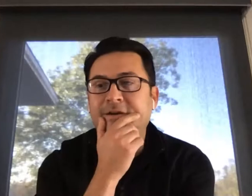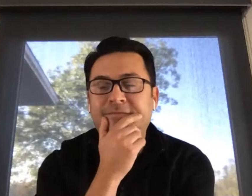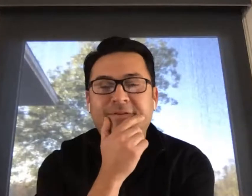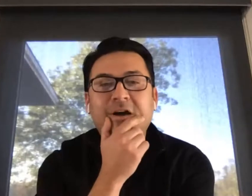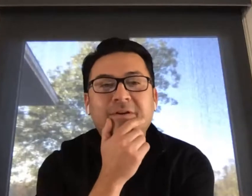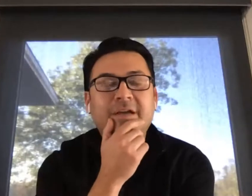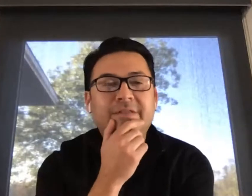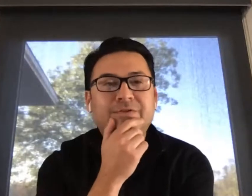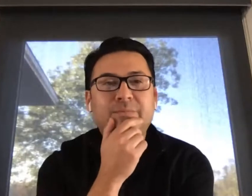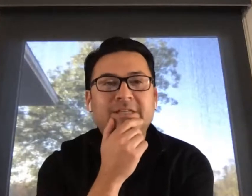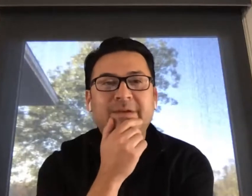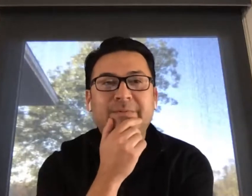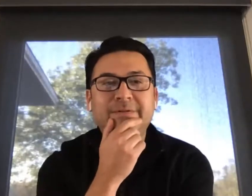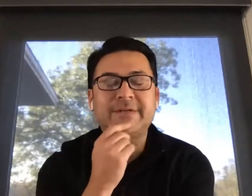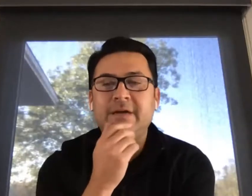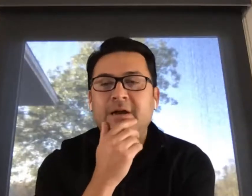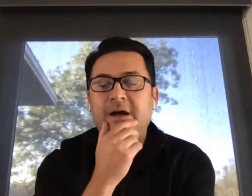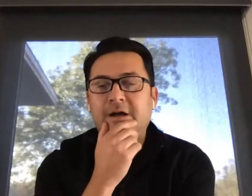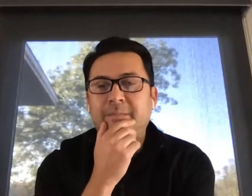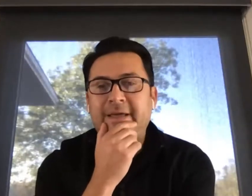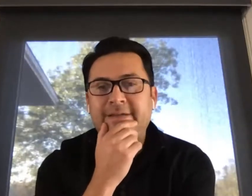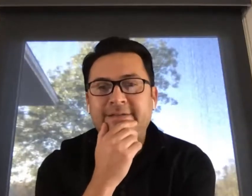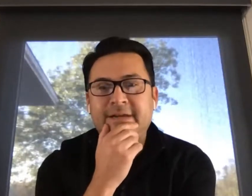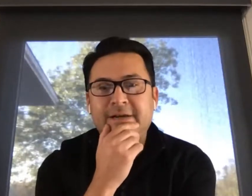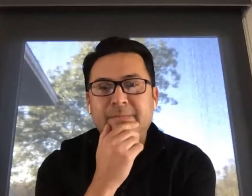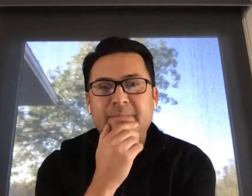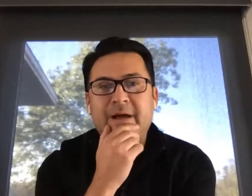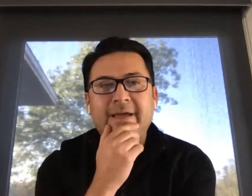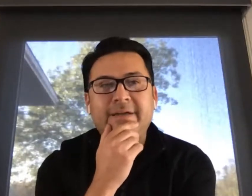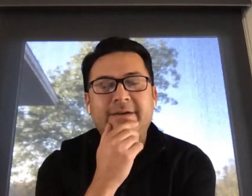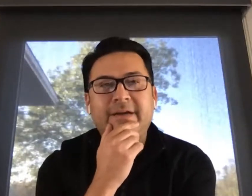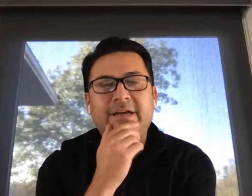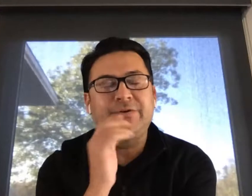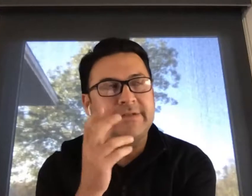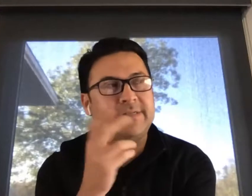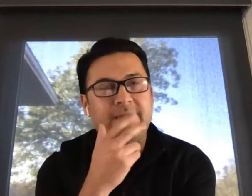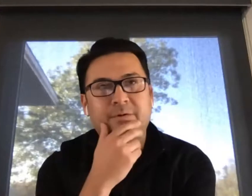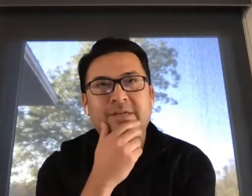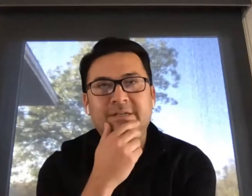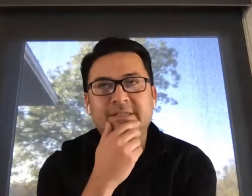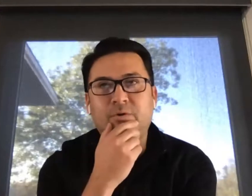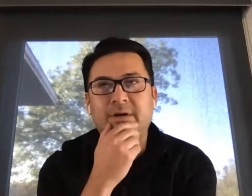of the Tongva and the Chumash peoples. And I took this question as a more